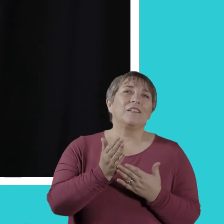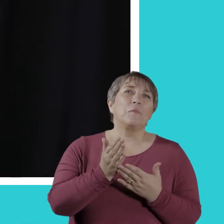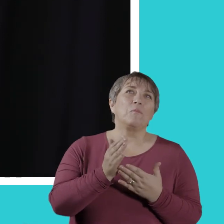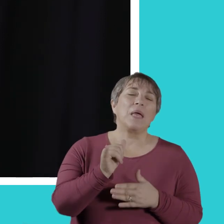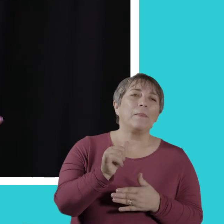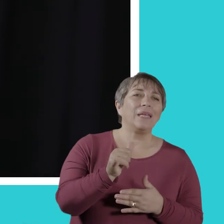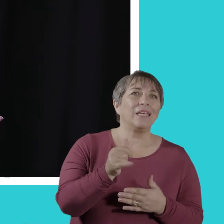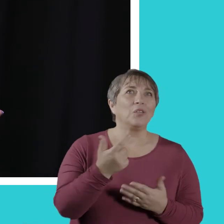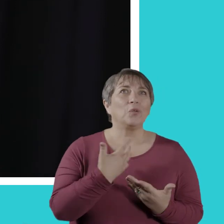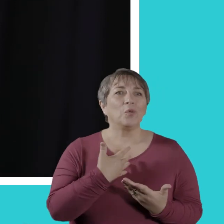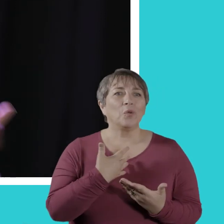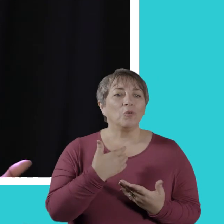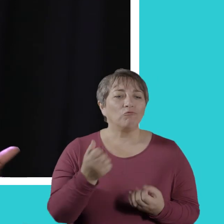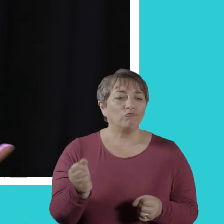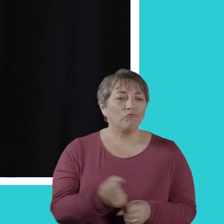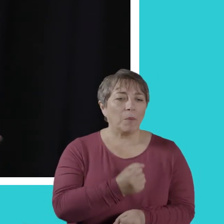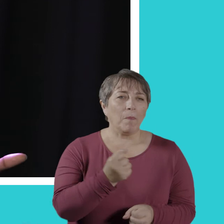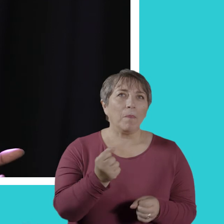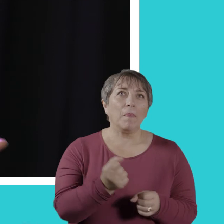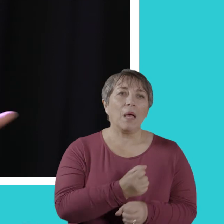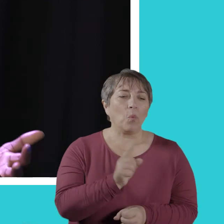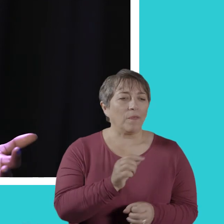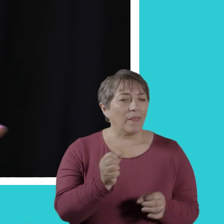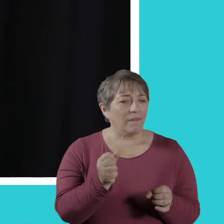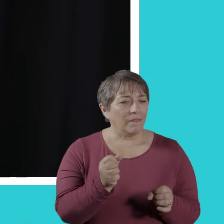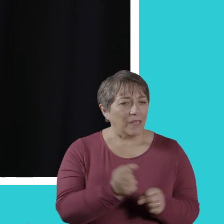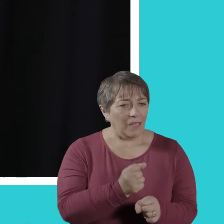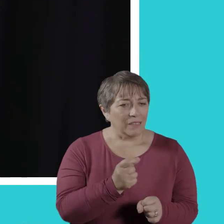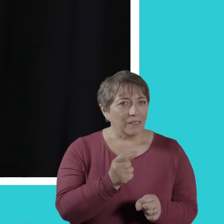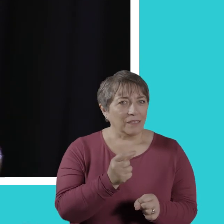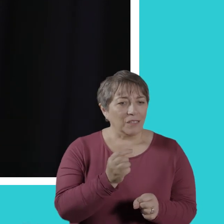for what they've done to not eliminate them from society in general and to not have that carried